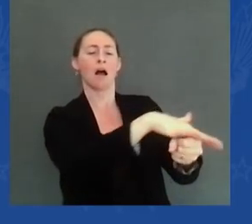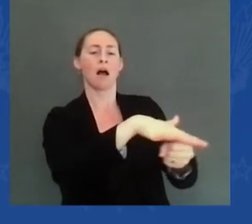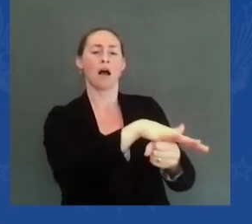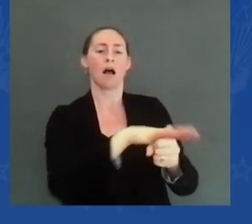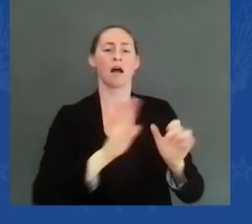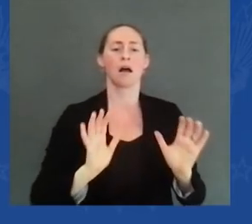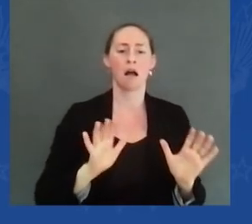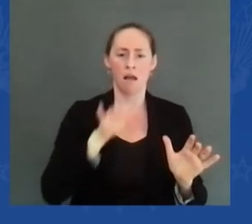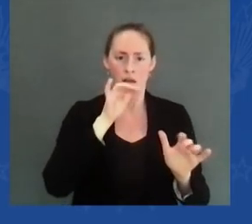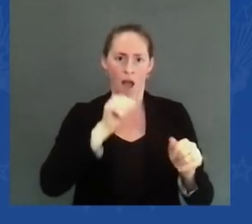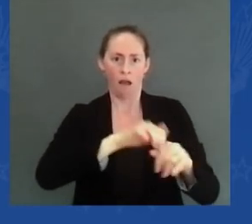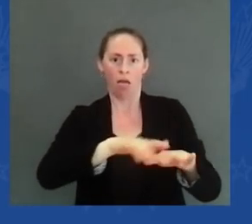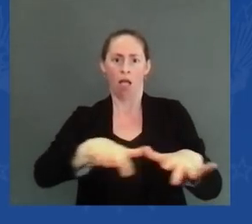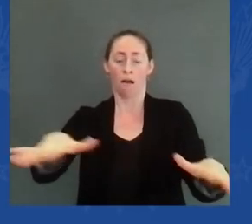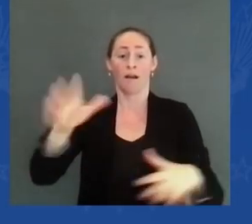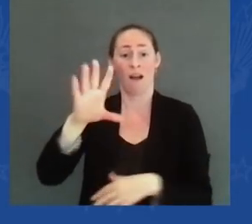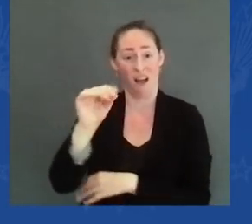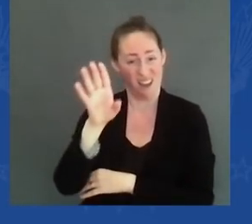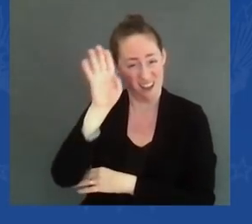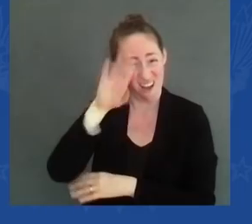The President: I hosted -- Senator Schumer: We like union jobs.